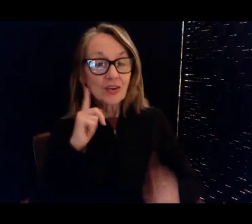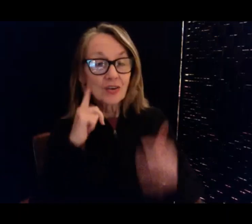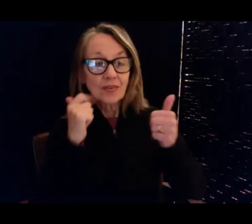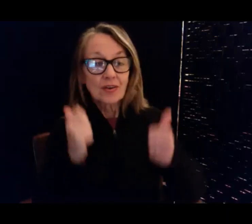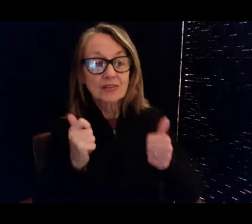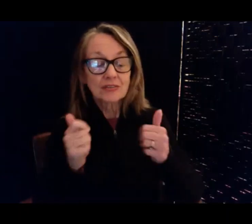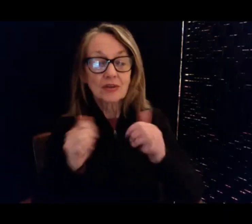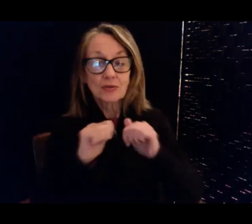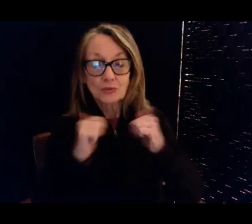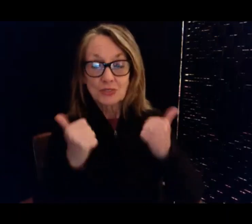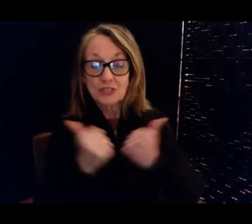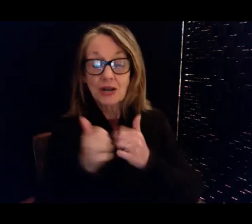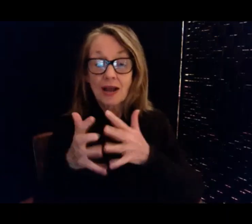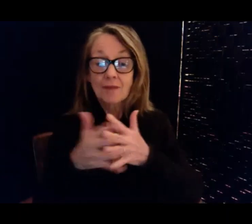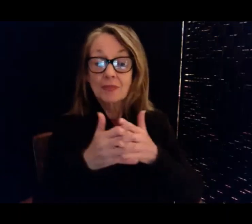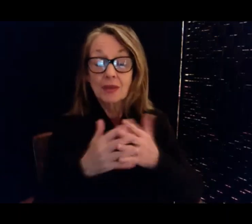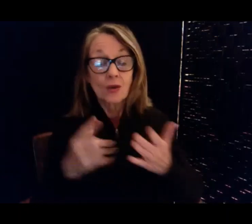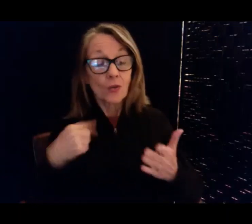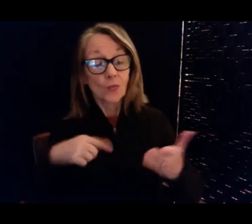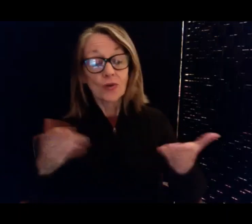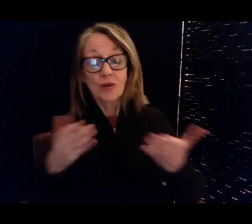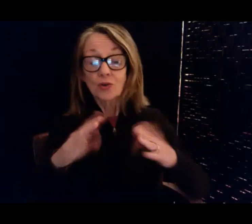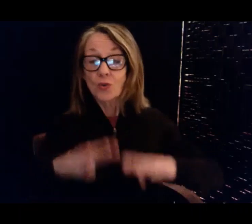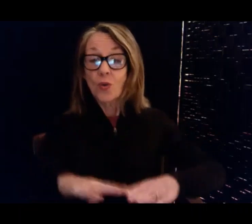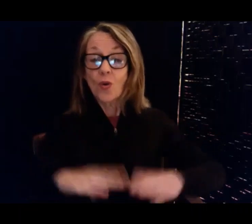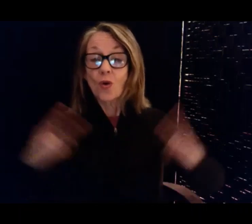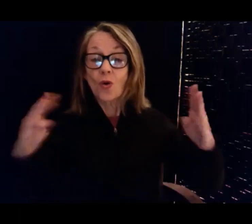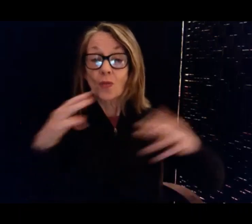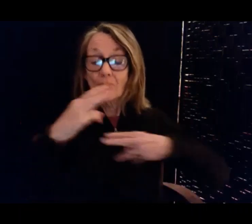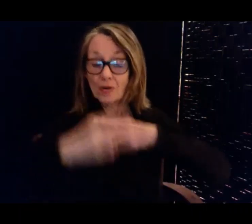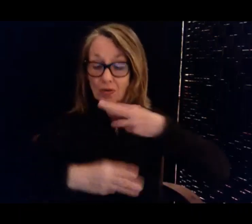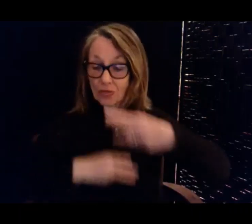open the world of communication to people with hearing loss through